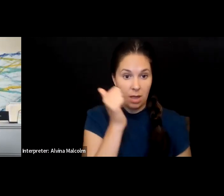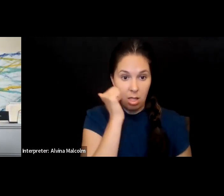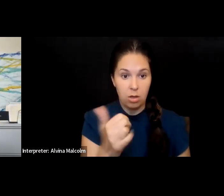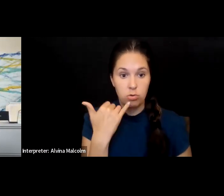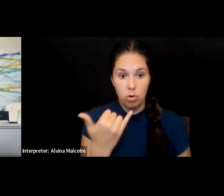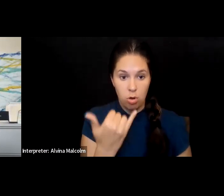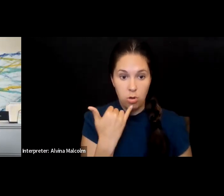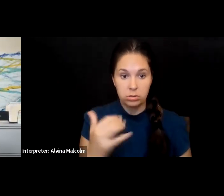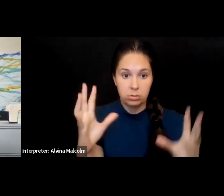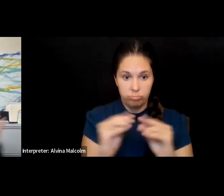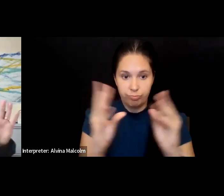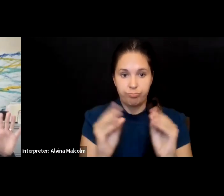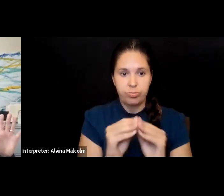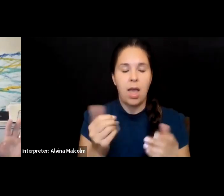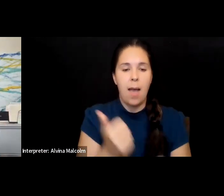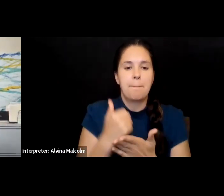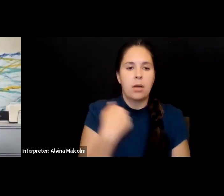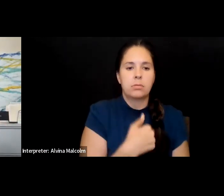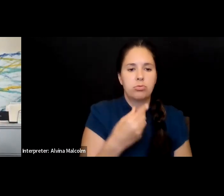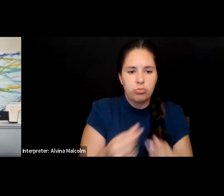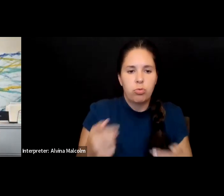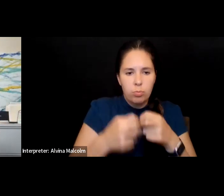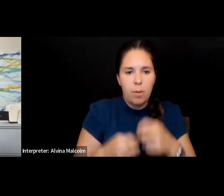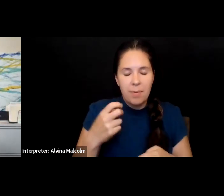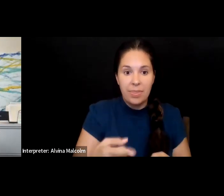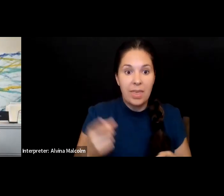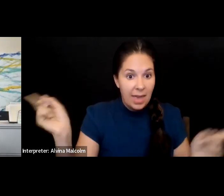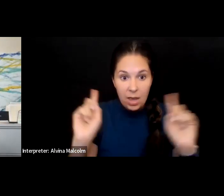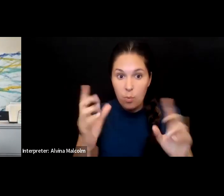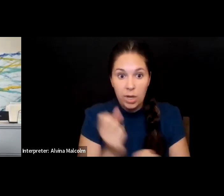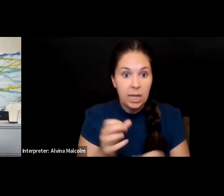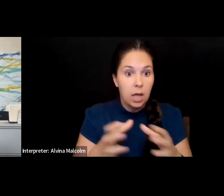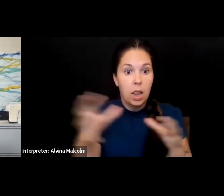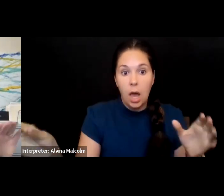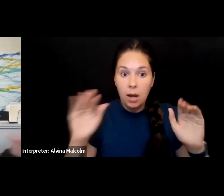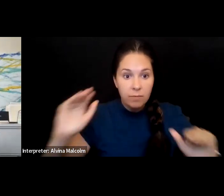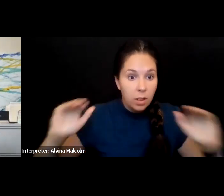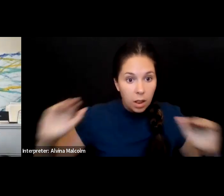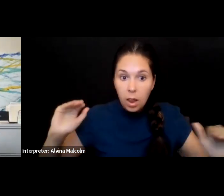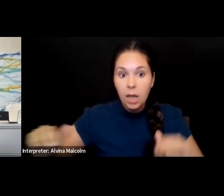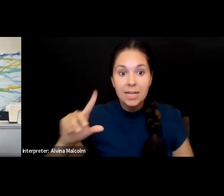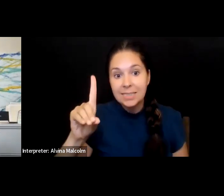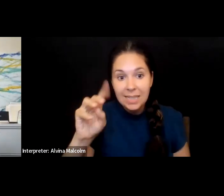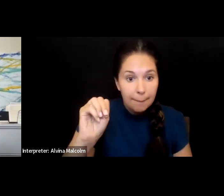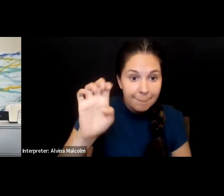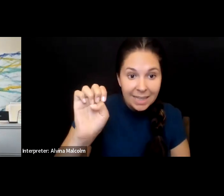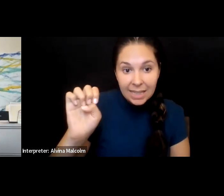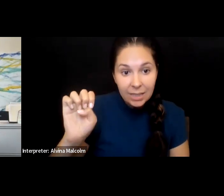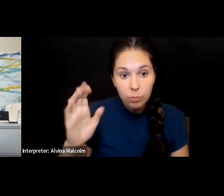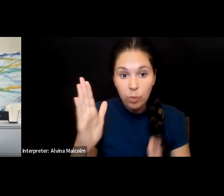were in the EOC, like the mass care people, to our daily calls to help us